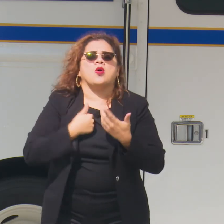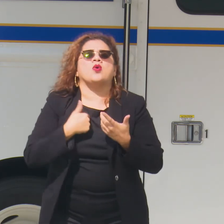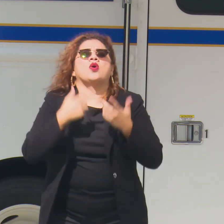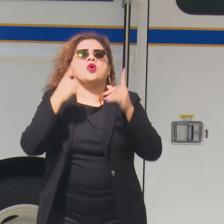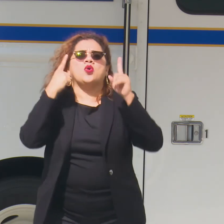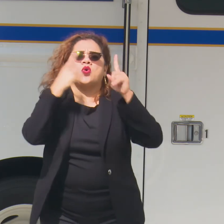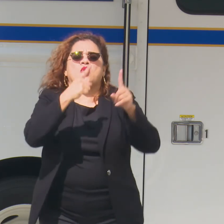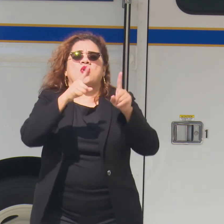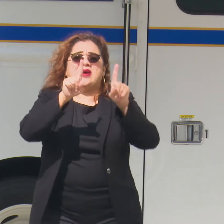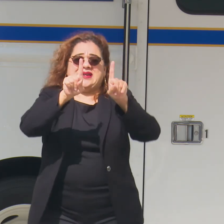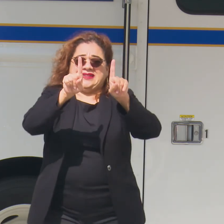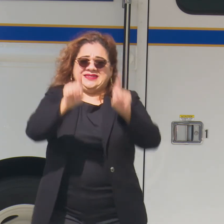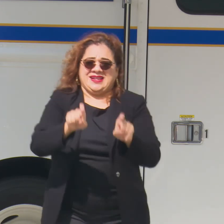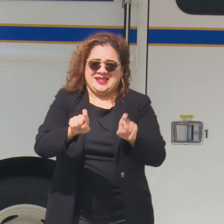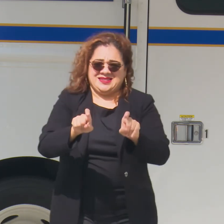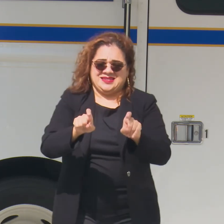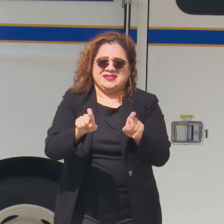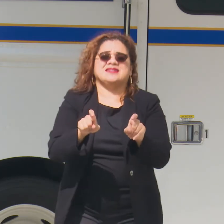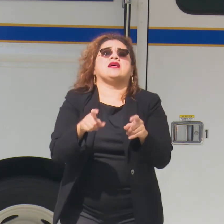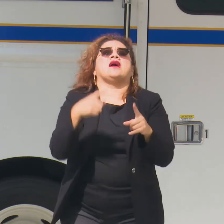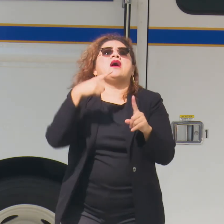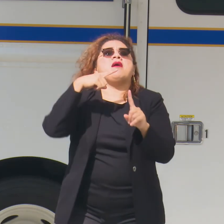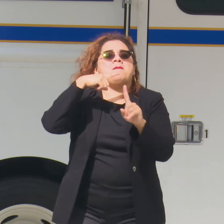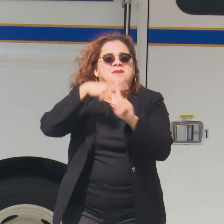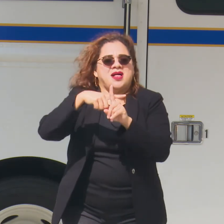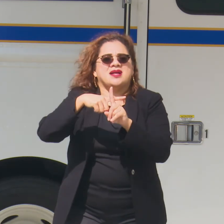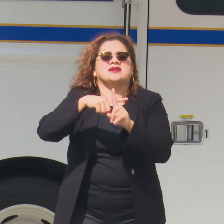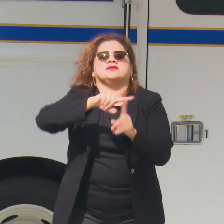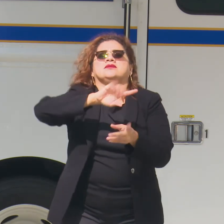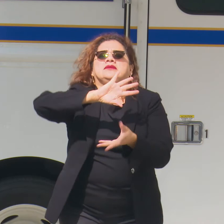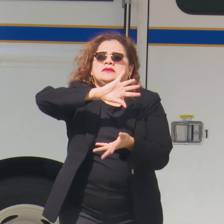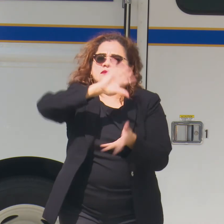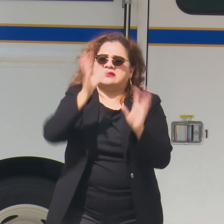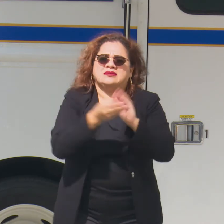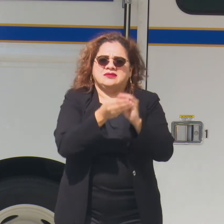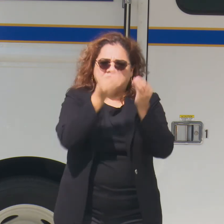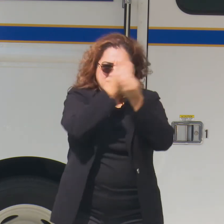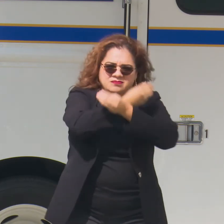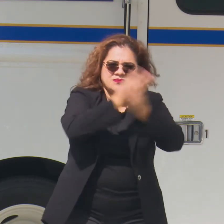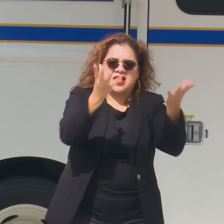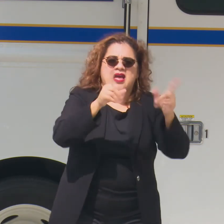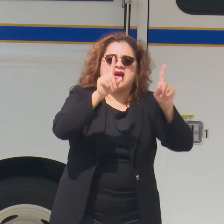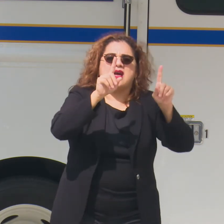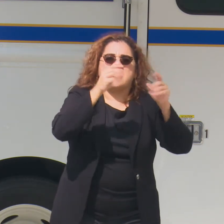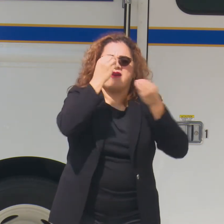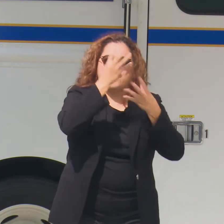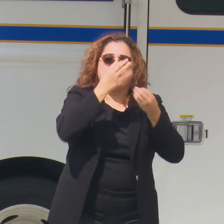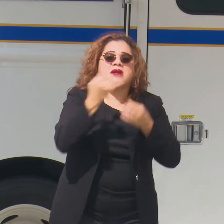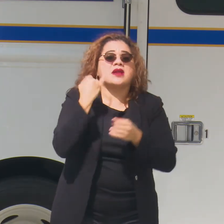about the test. It's about all the other information you need once you've completed that test.